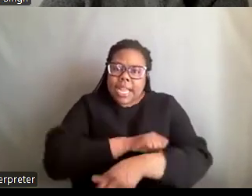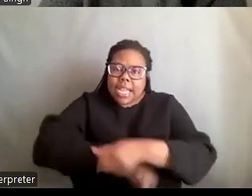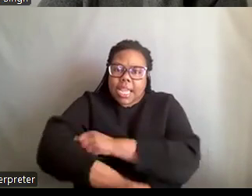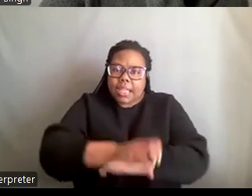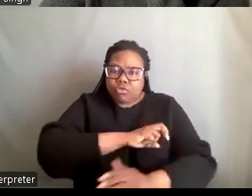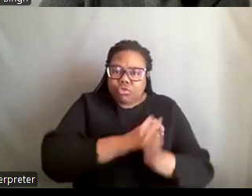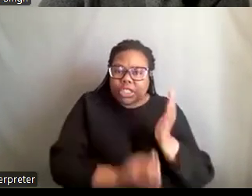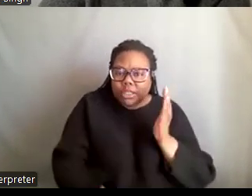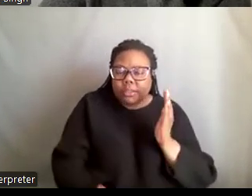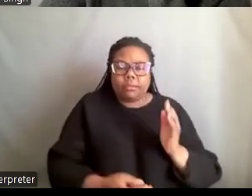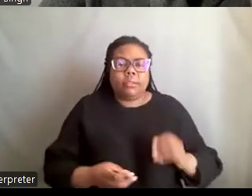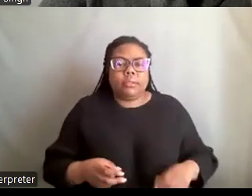is